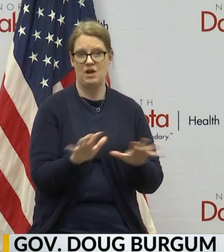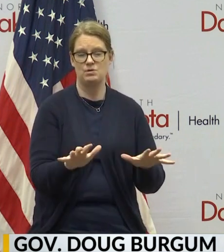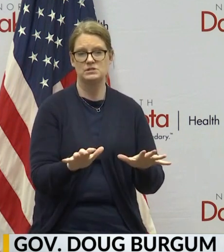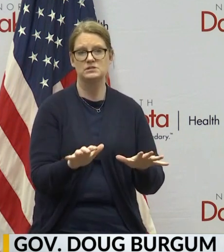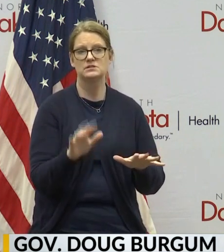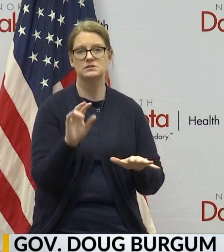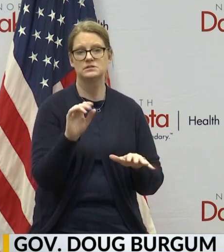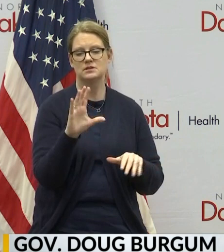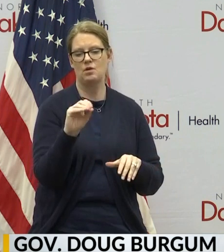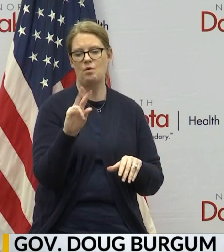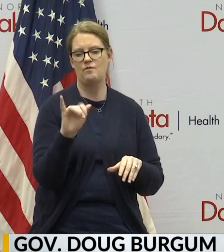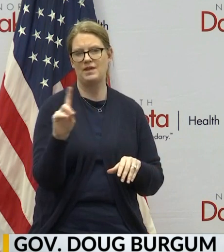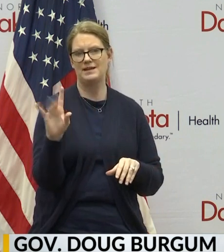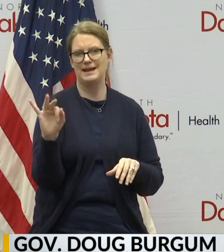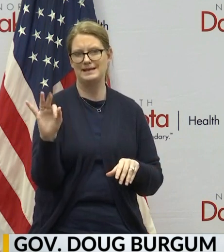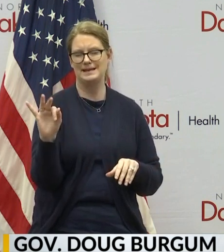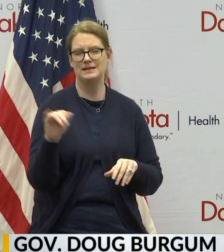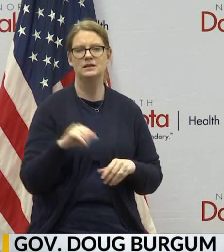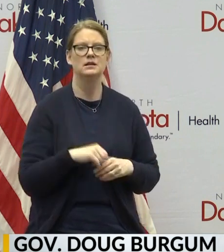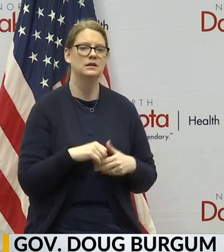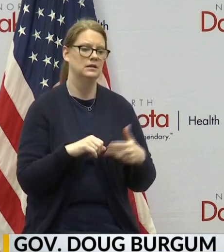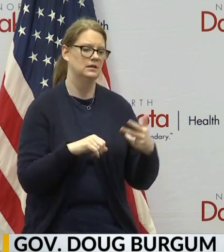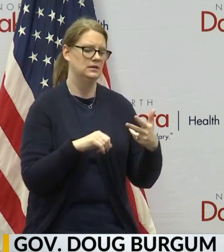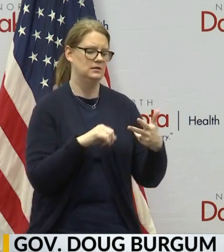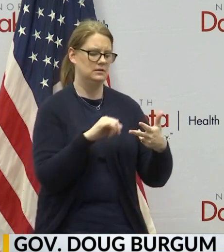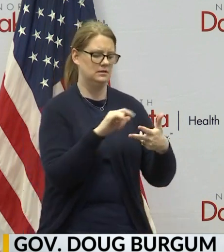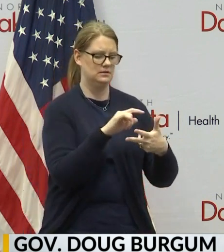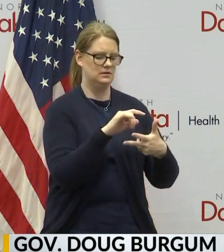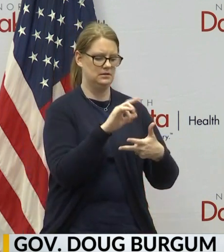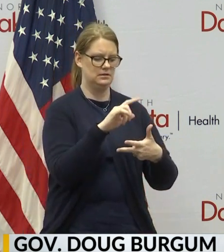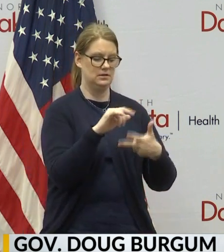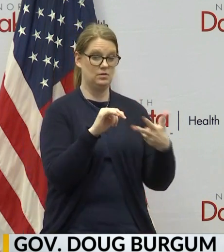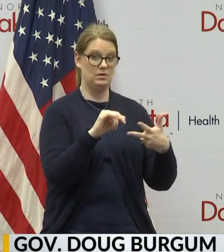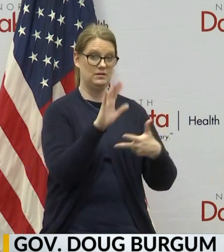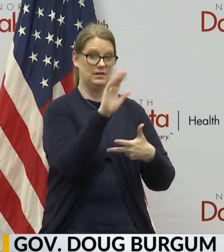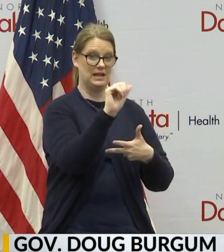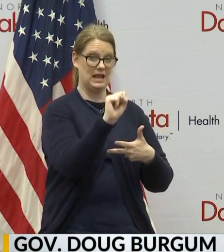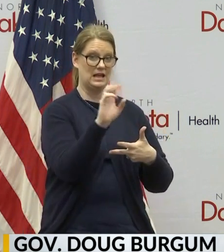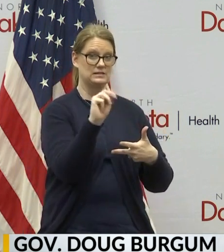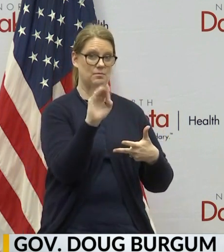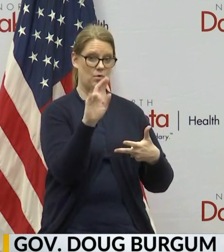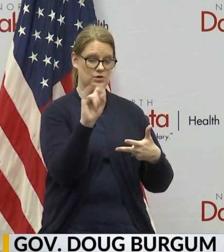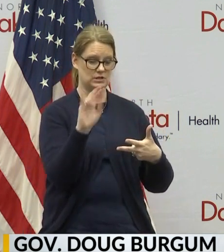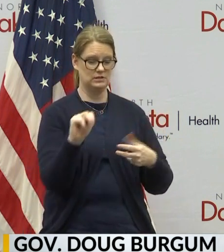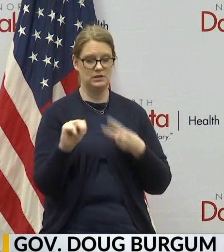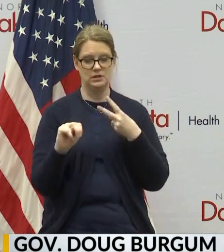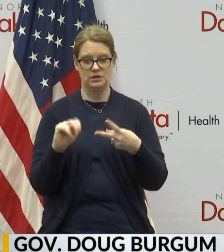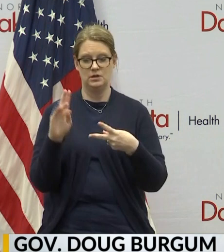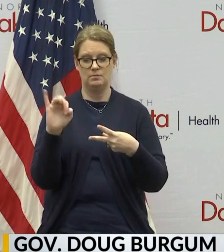THE CASE COUNT, THE NORTH DAKOTA HEALTH DEPARTMENT CONFIRMED 10 ADDITIONAL CASES OF THE NOVEL